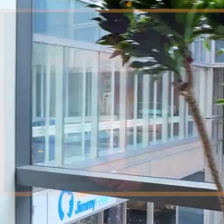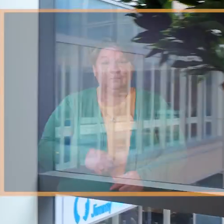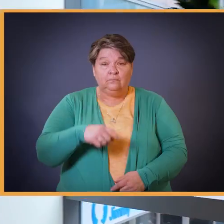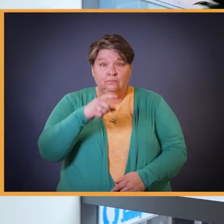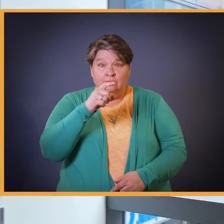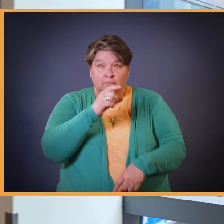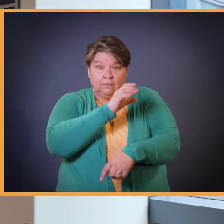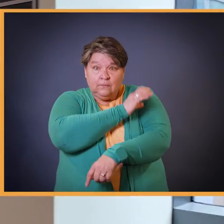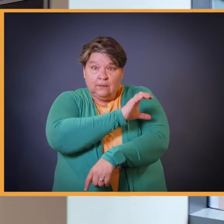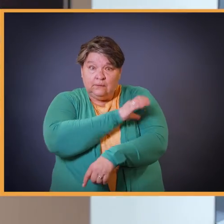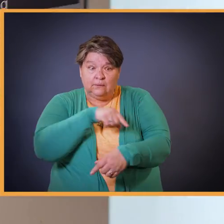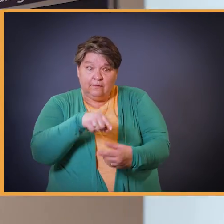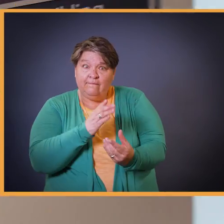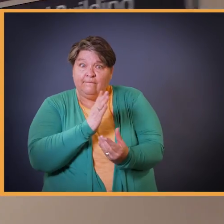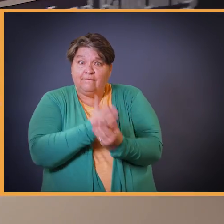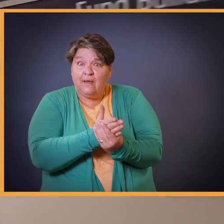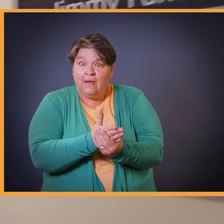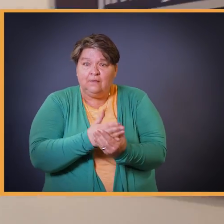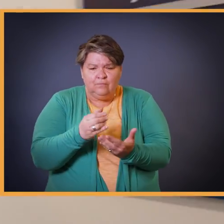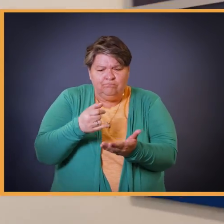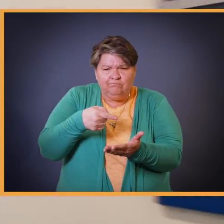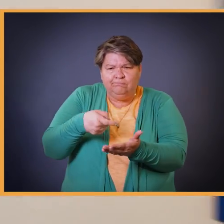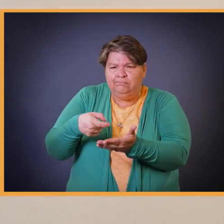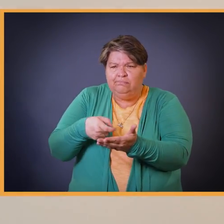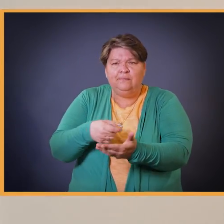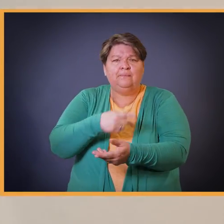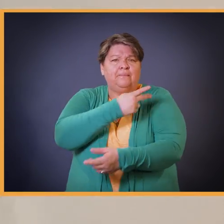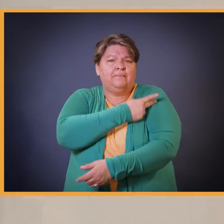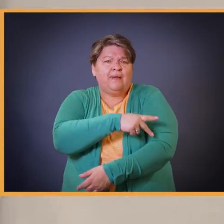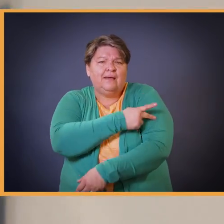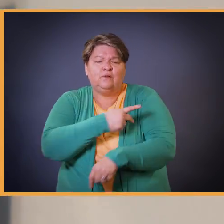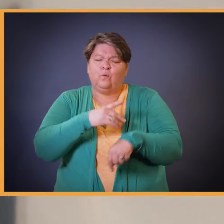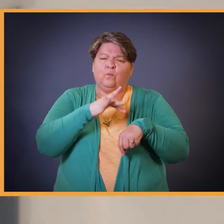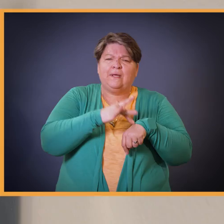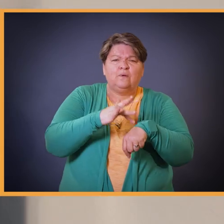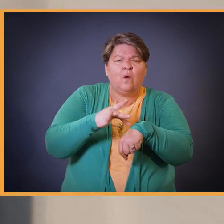You can pay at a machine on floor three of the Dana Building near the Jimmy Fun Clinic,